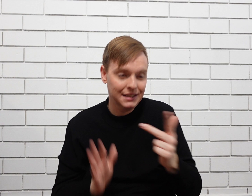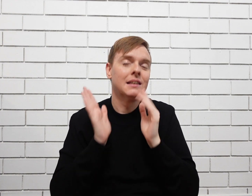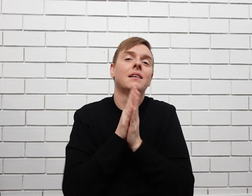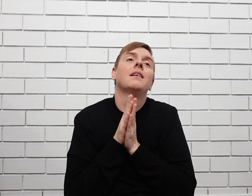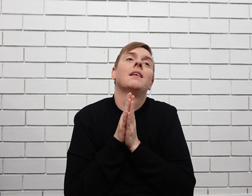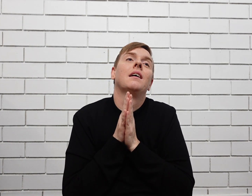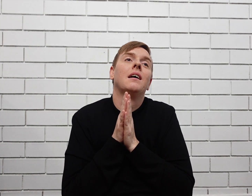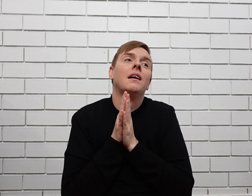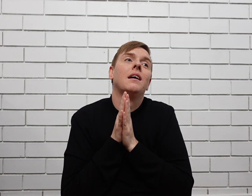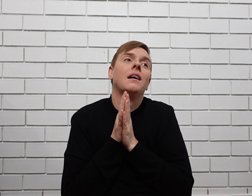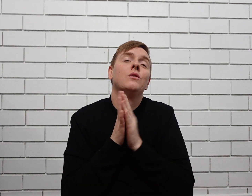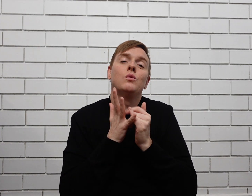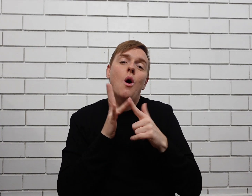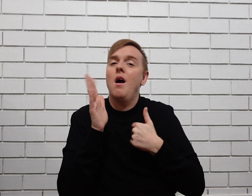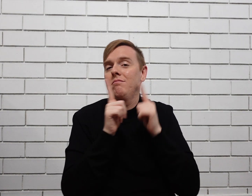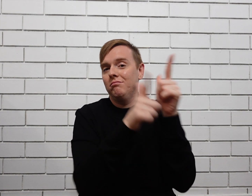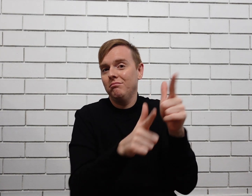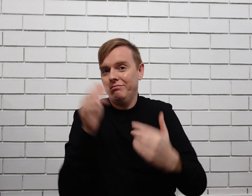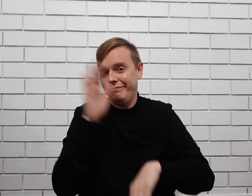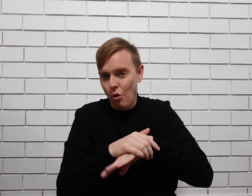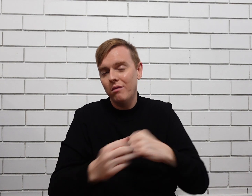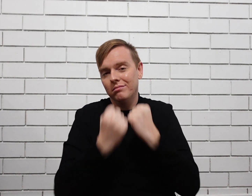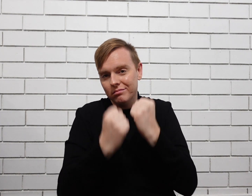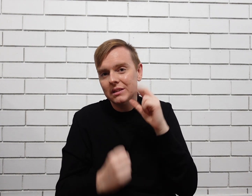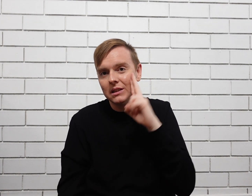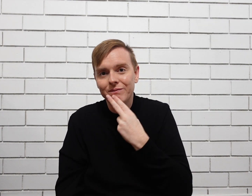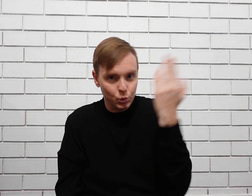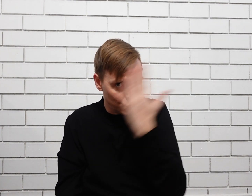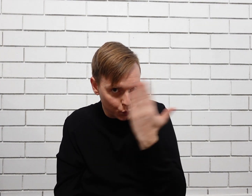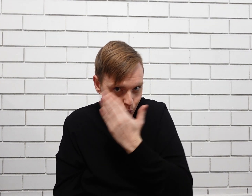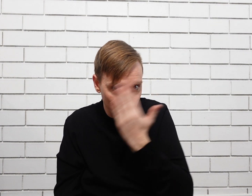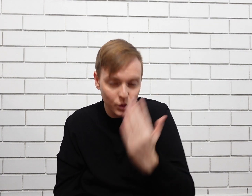So, I attended to all Deaf school.